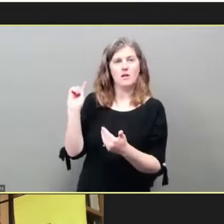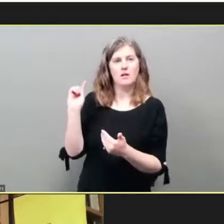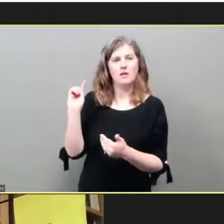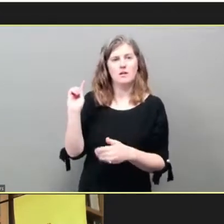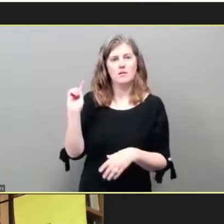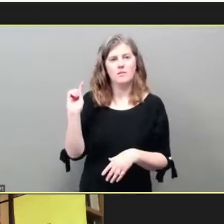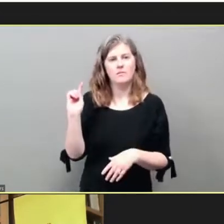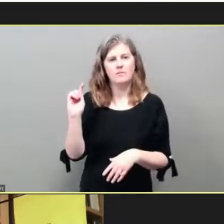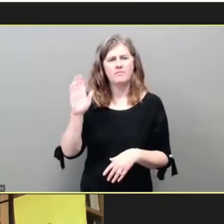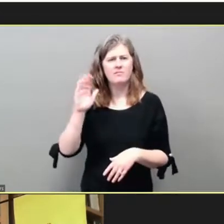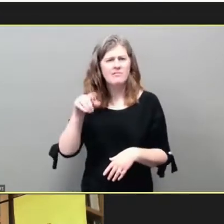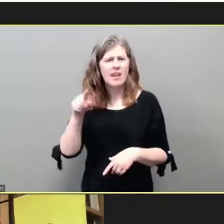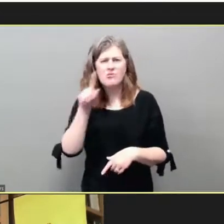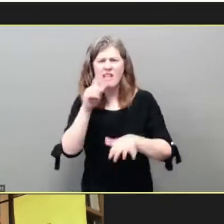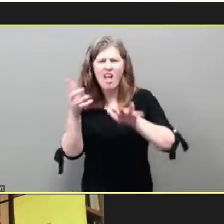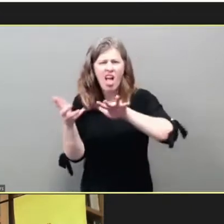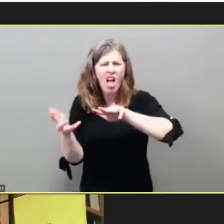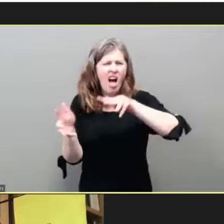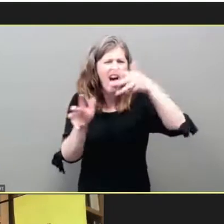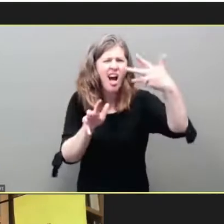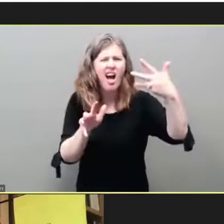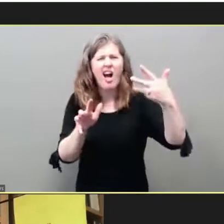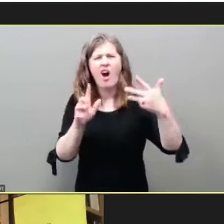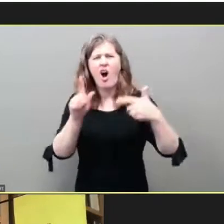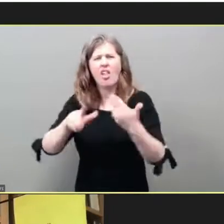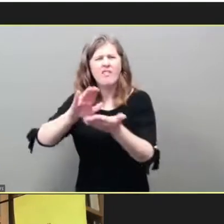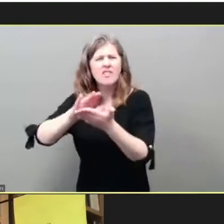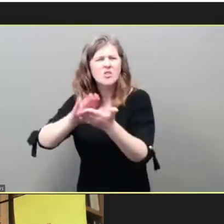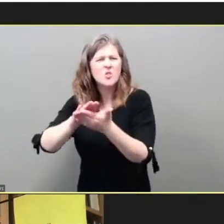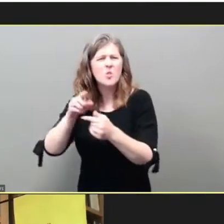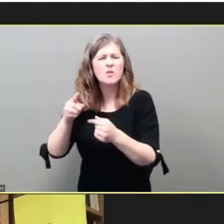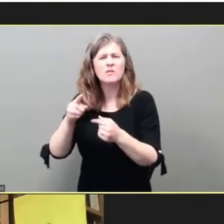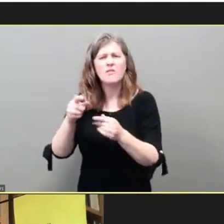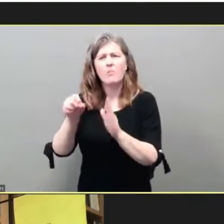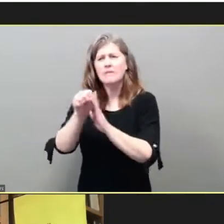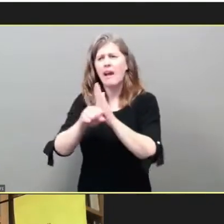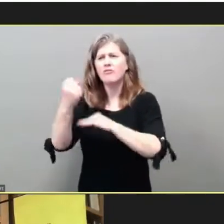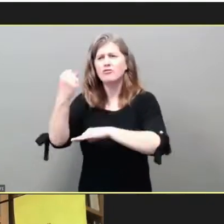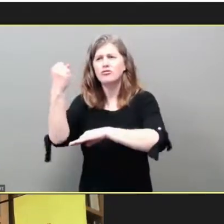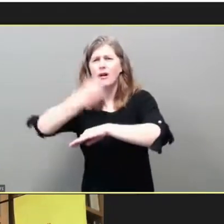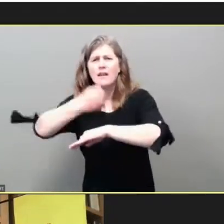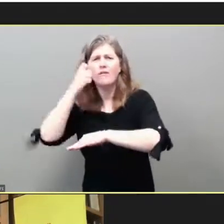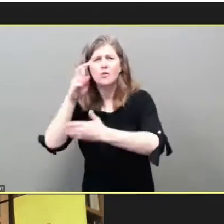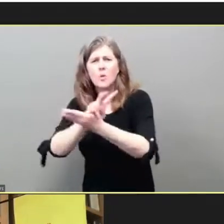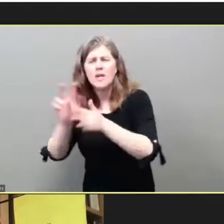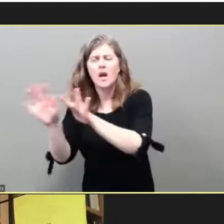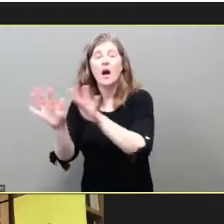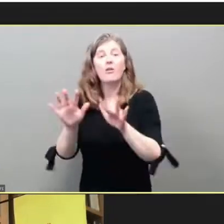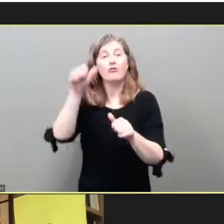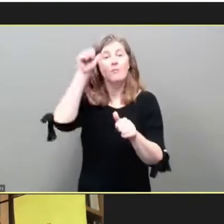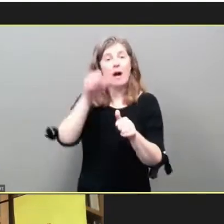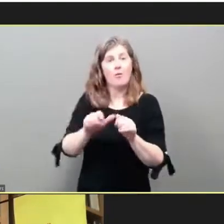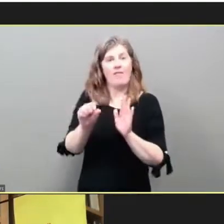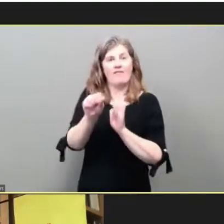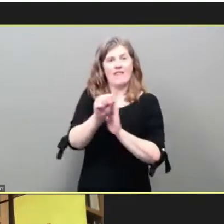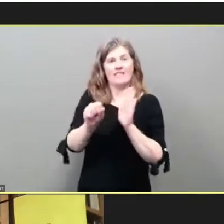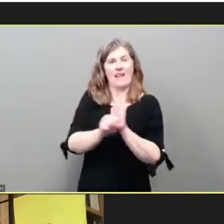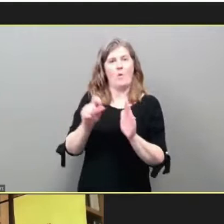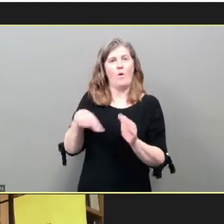this is really disruptive. All these schools, the state is shutting down. And just to remember, The state only shuts down the school that they have